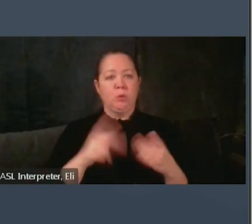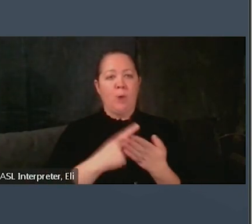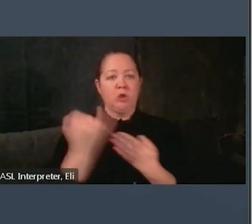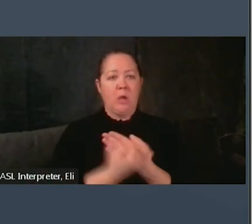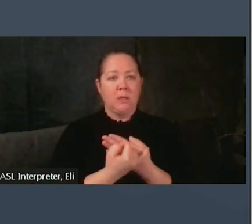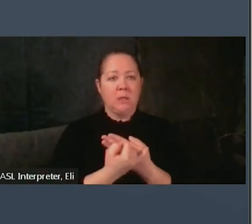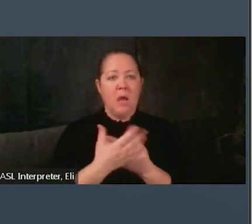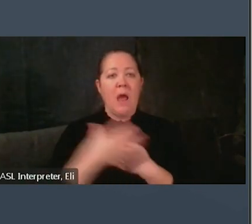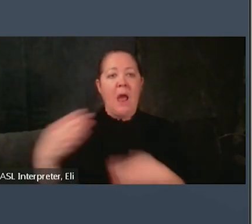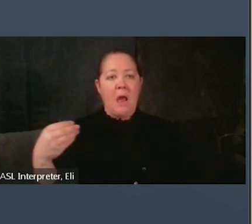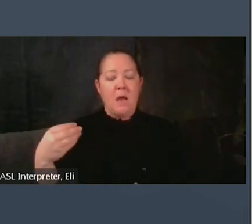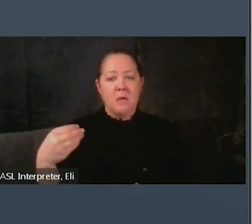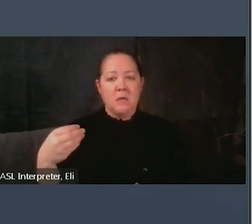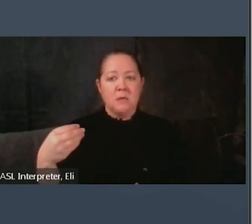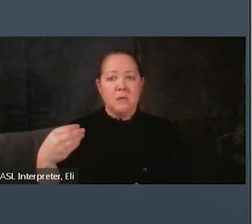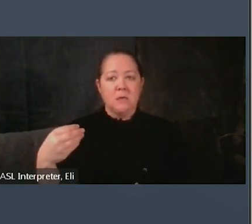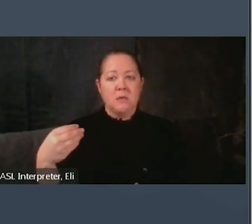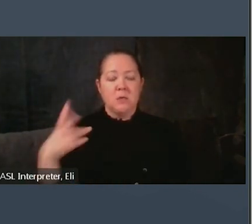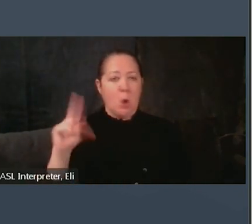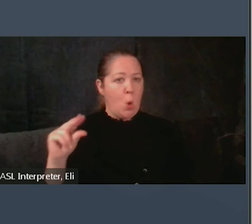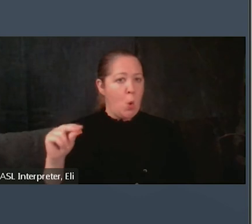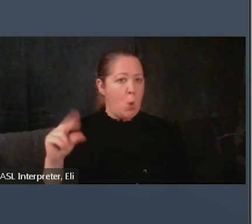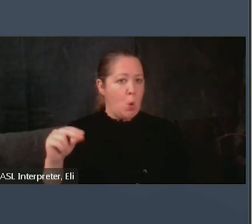We, I mean, no, we did not get any notice.